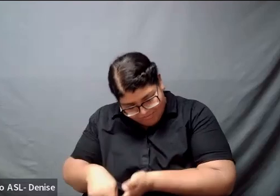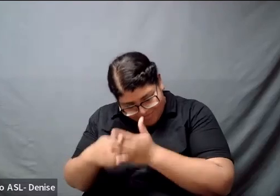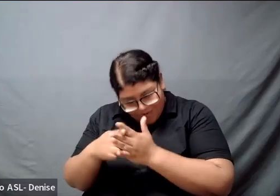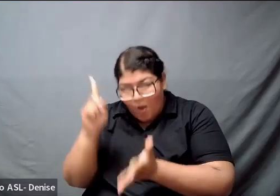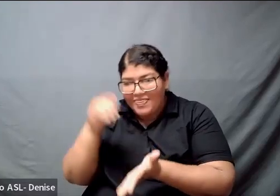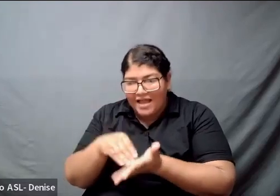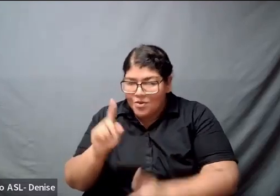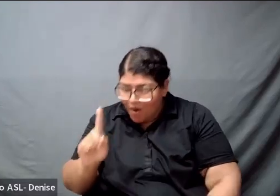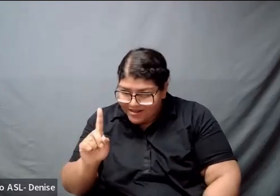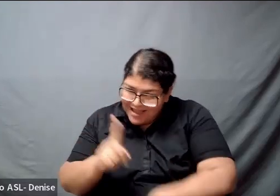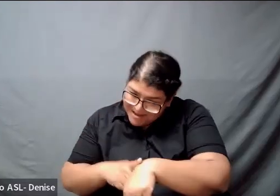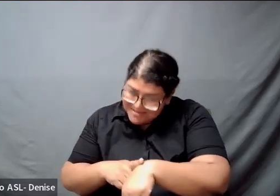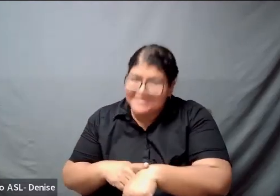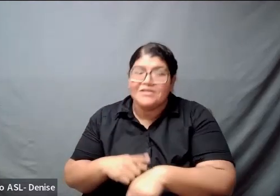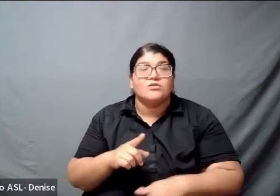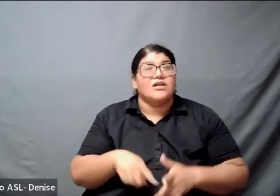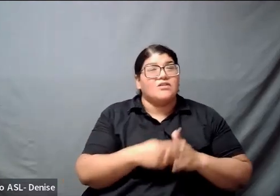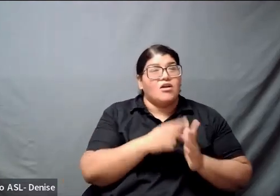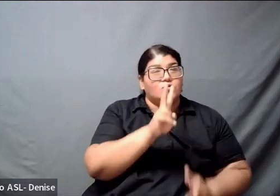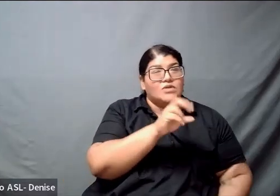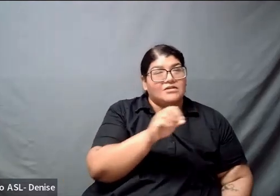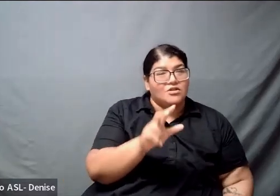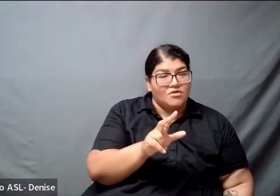So I started writing in 2003 in which the book was not going to be published.